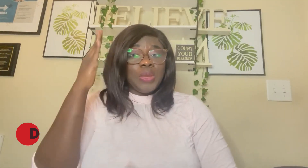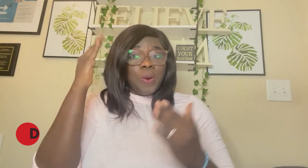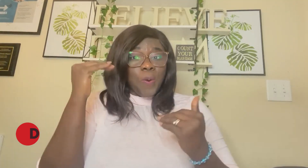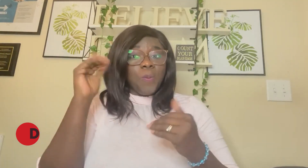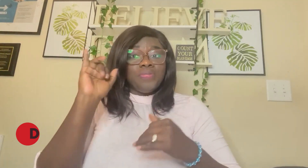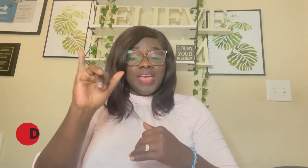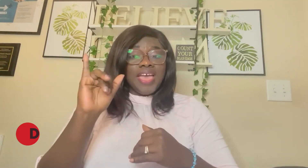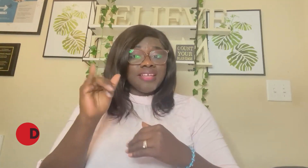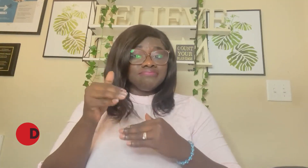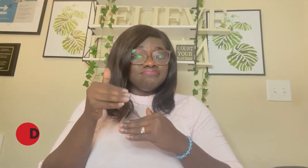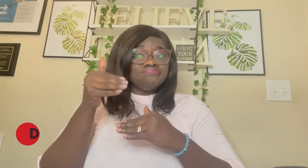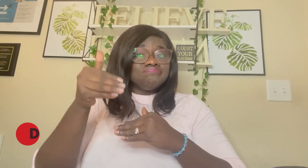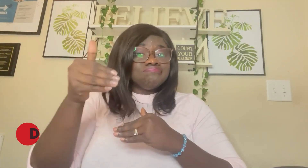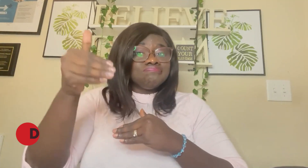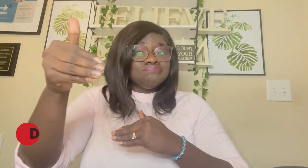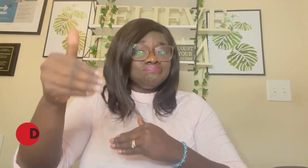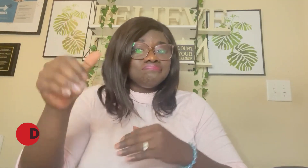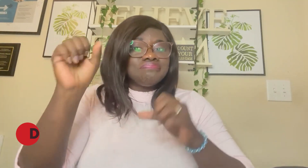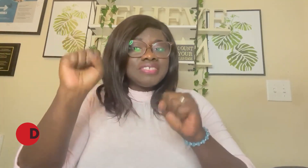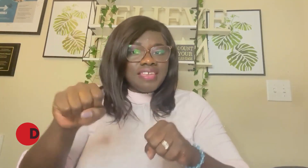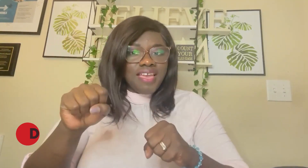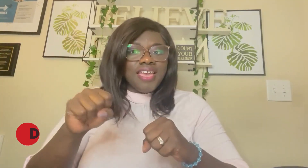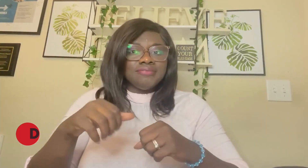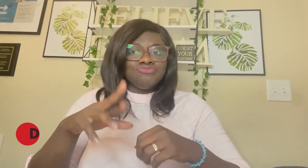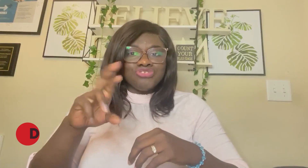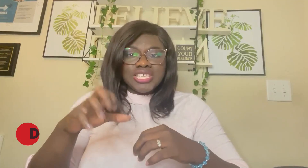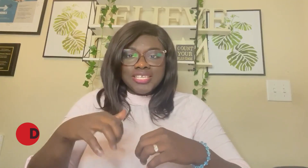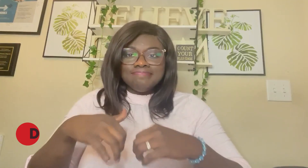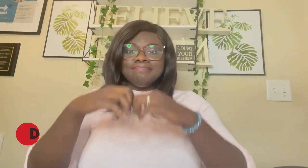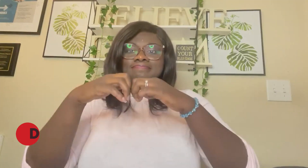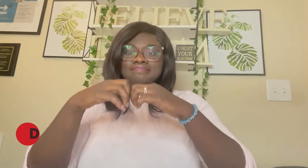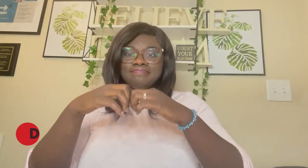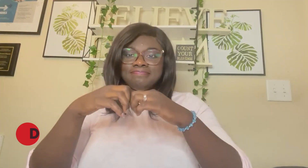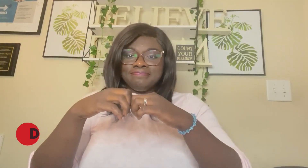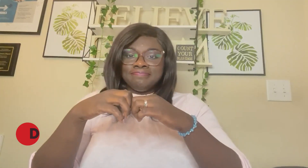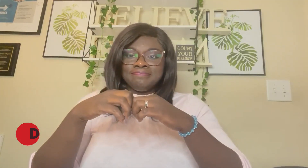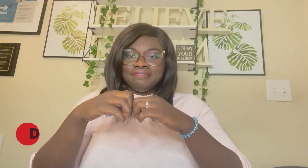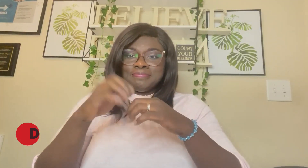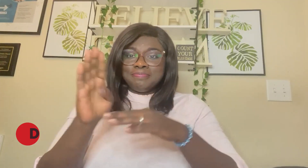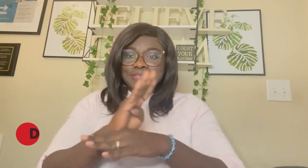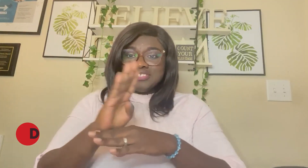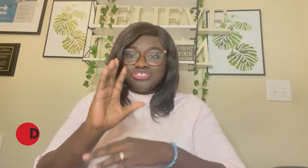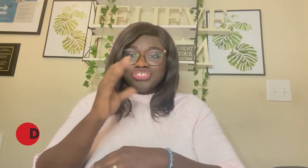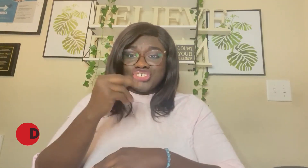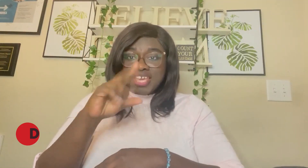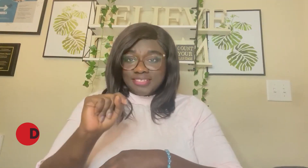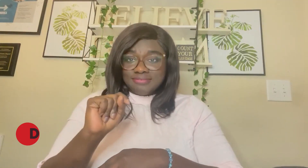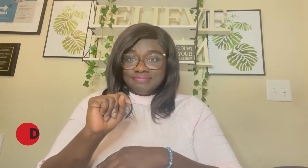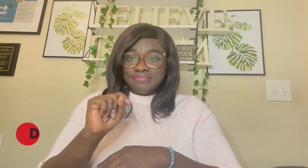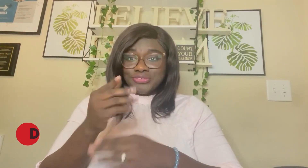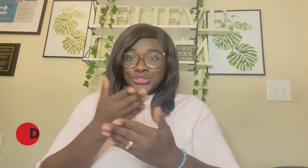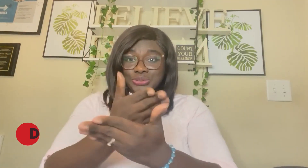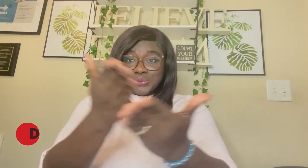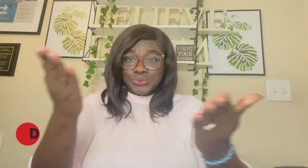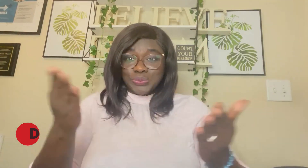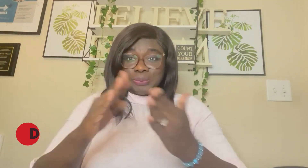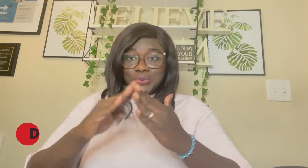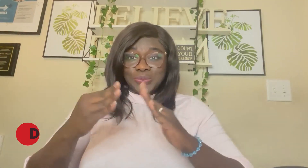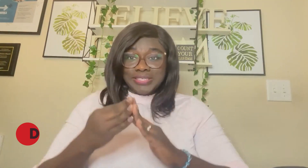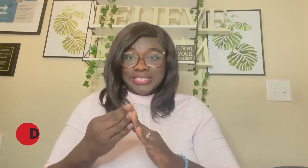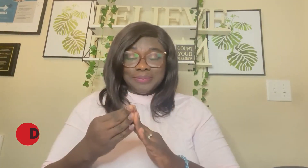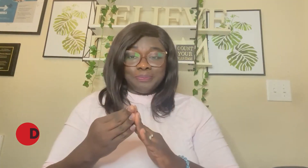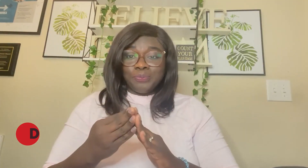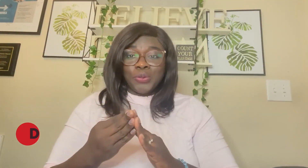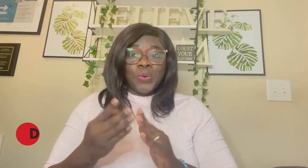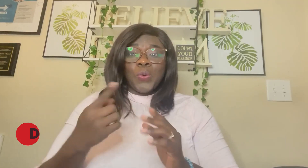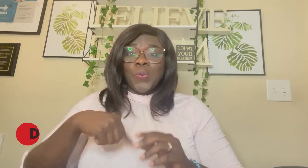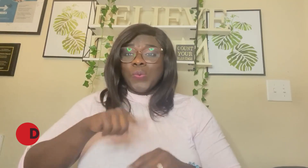We hope that we can resume BizChat to the Deaf community.